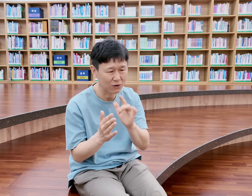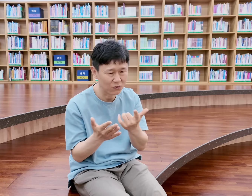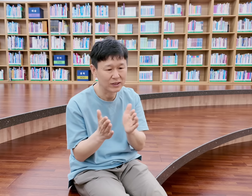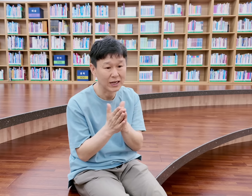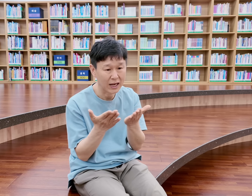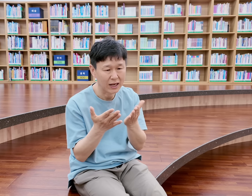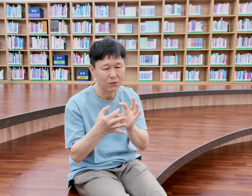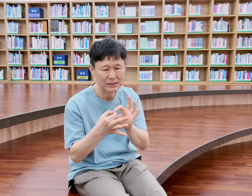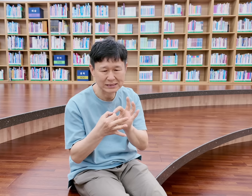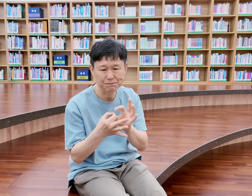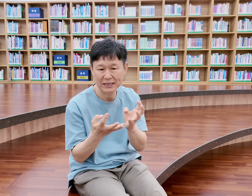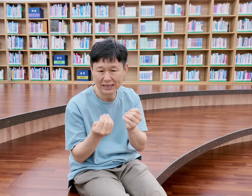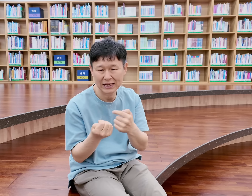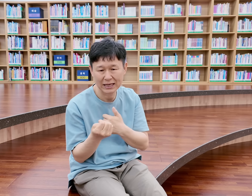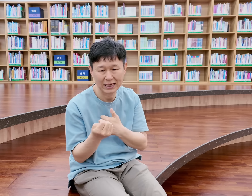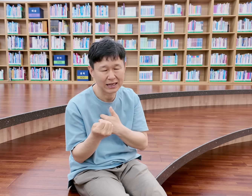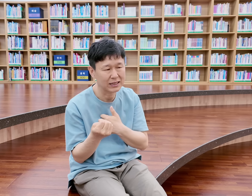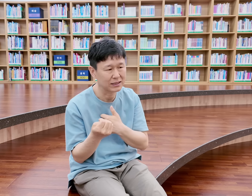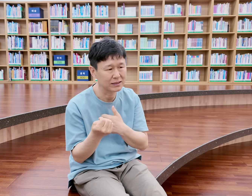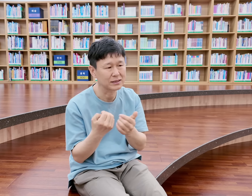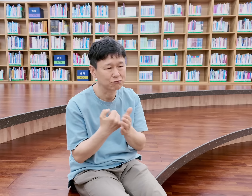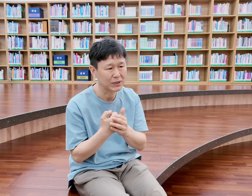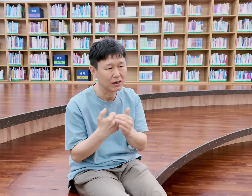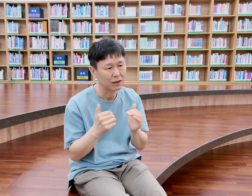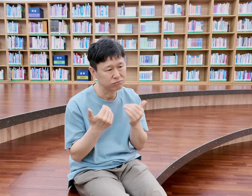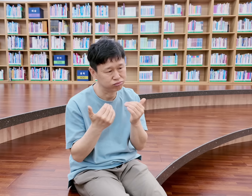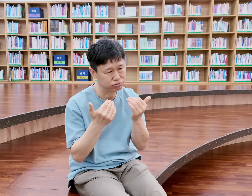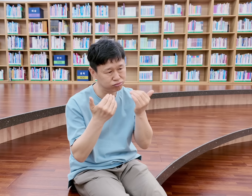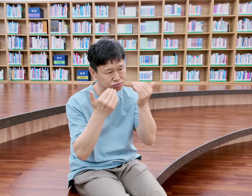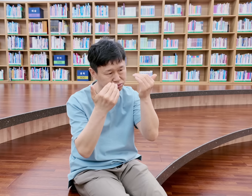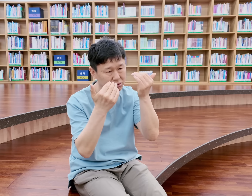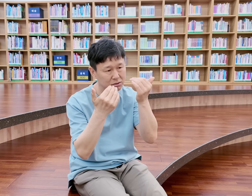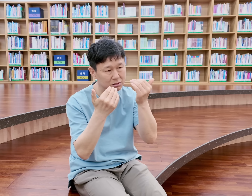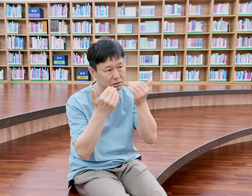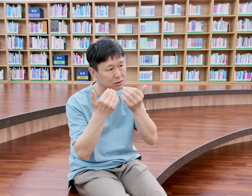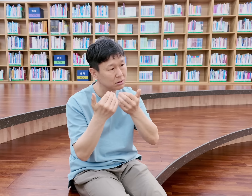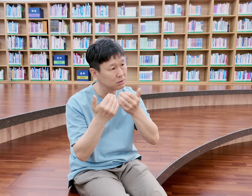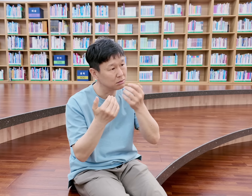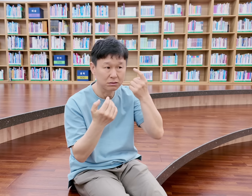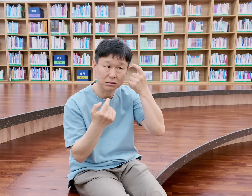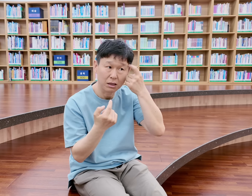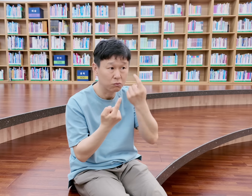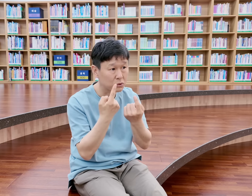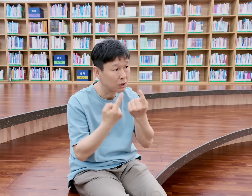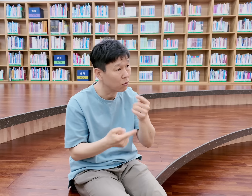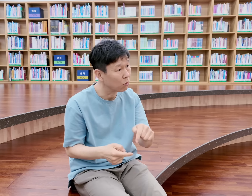I have a lot of interest in books, but I don't even know